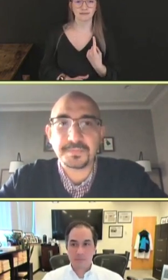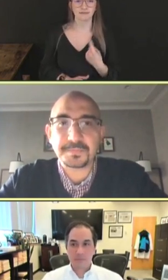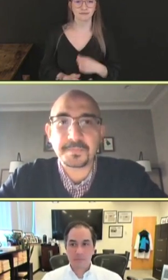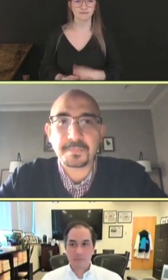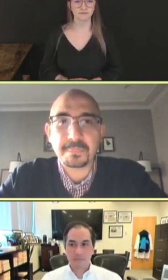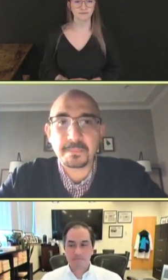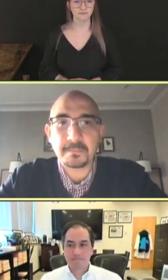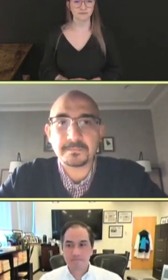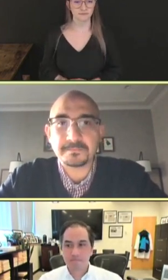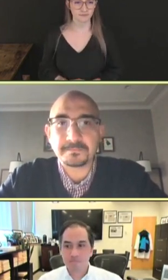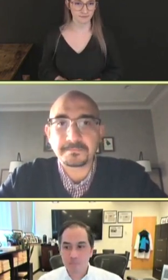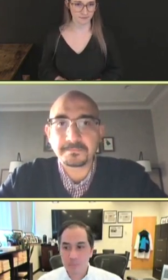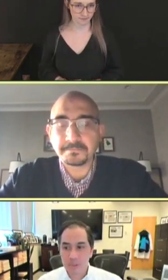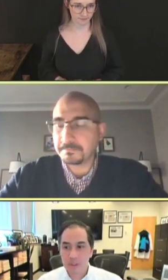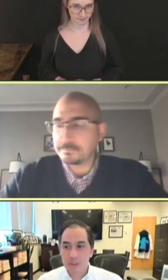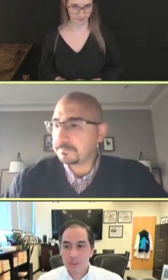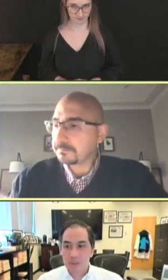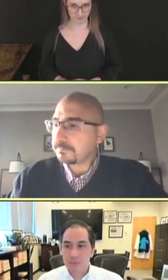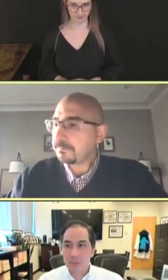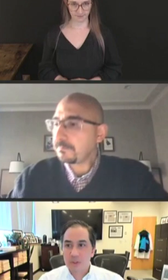Dan Hoft: Thank you.